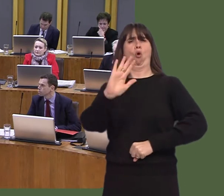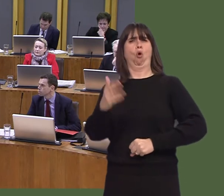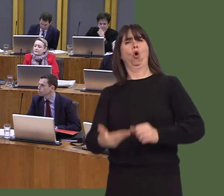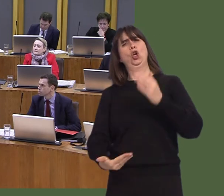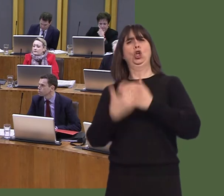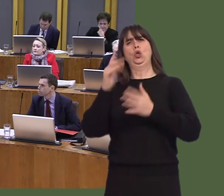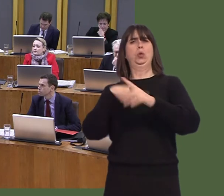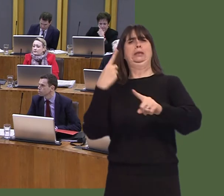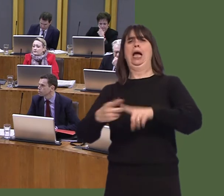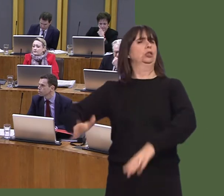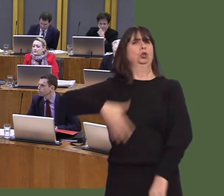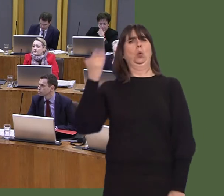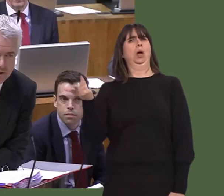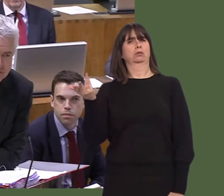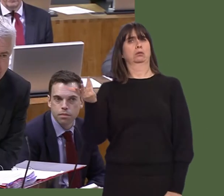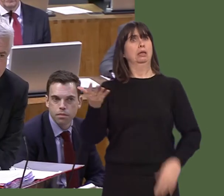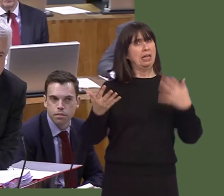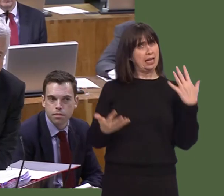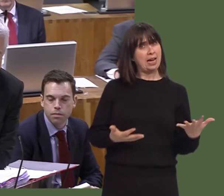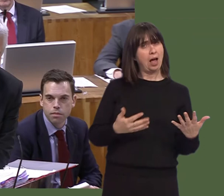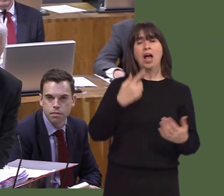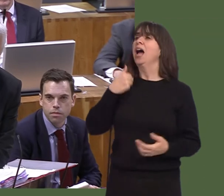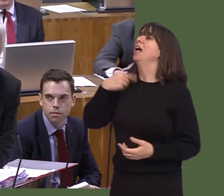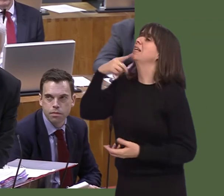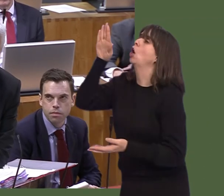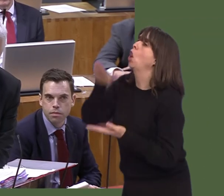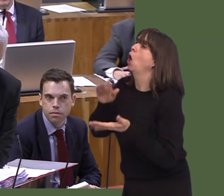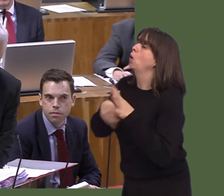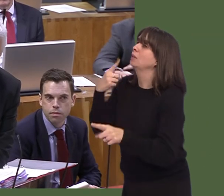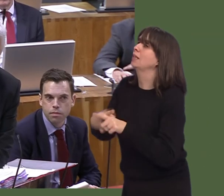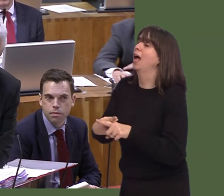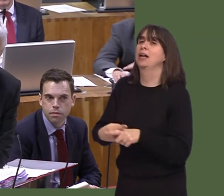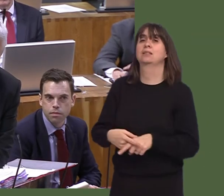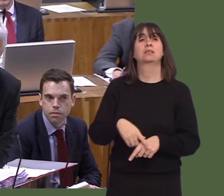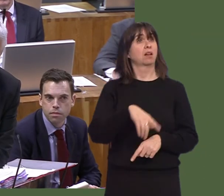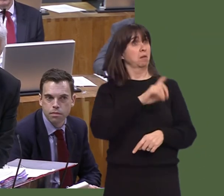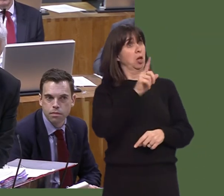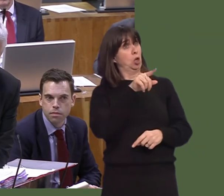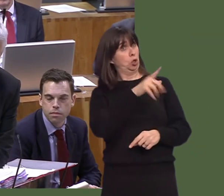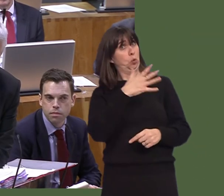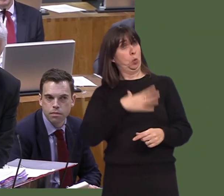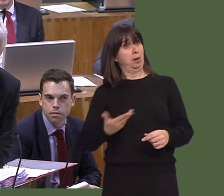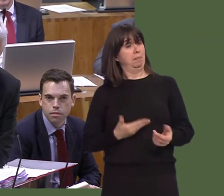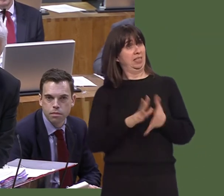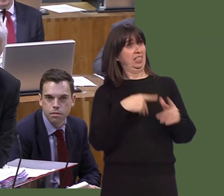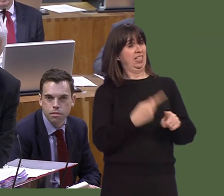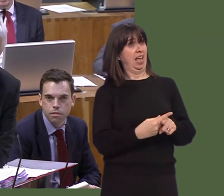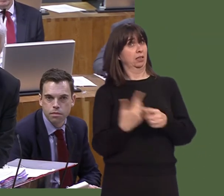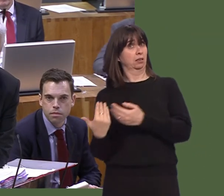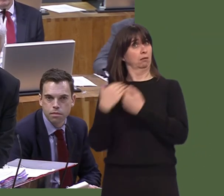years. In October 2016, this health board was taken into targeted intervention, and that targeted intervention was worked by the Welsh Government to build a sound financial footing.